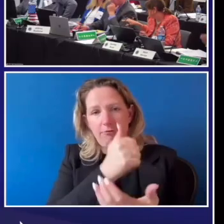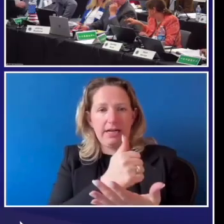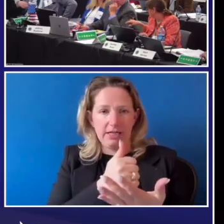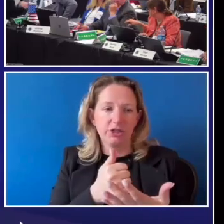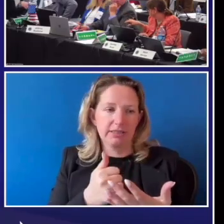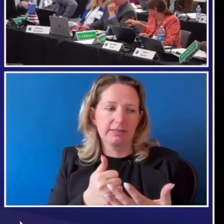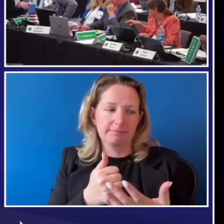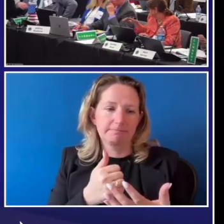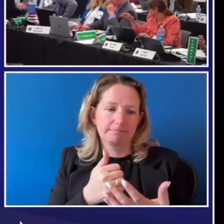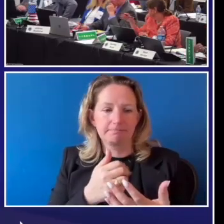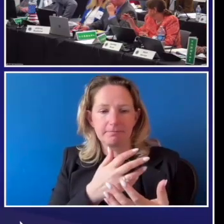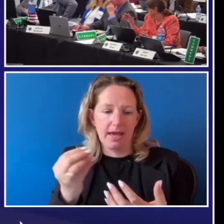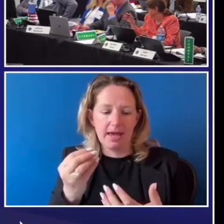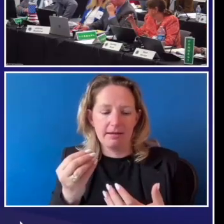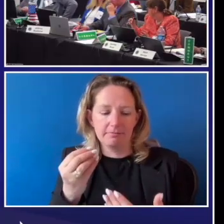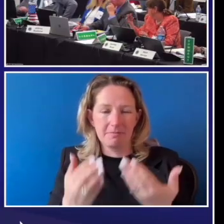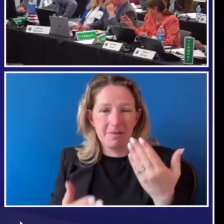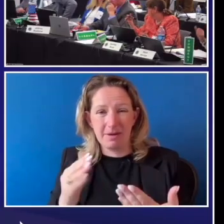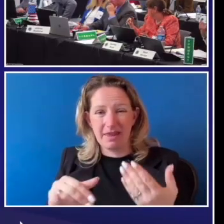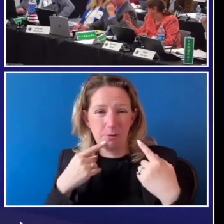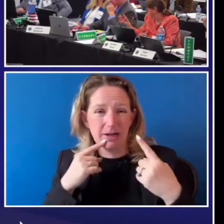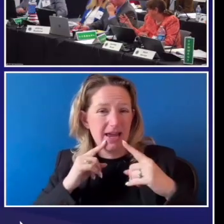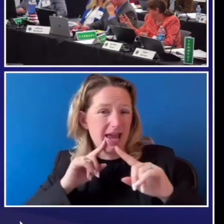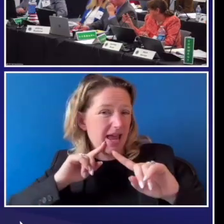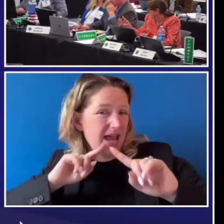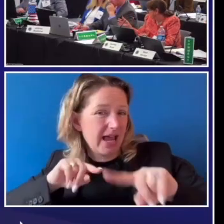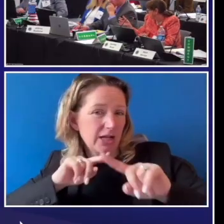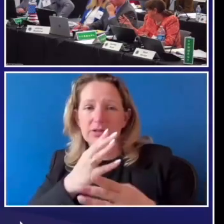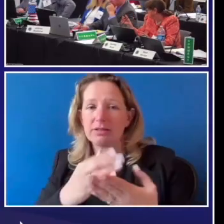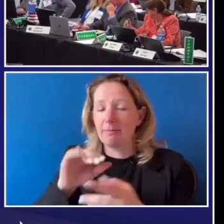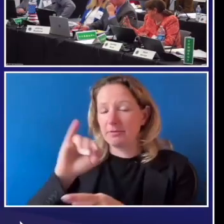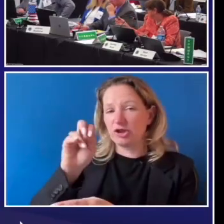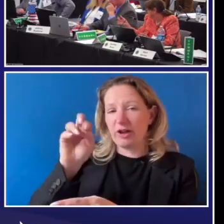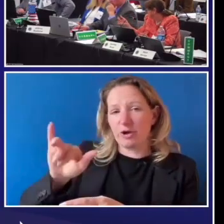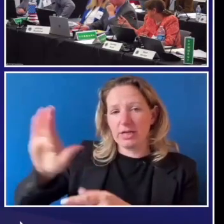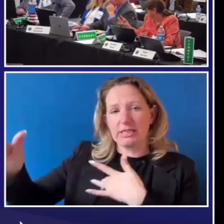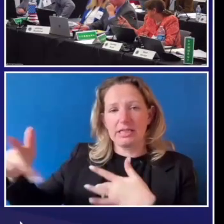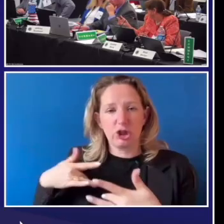Jeffrey's concerns, like that might actually help in the count within the 2 years because it does